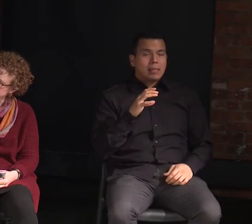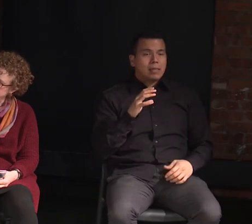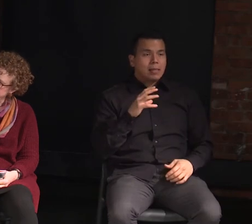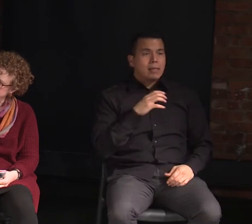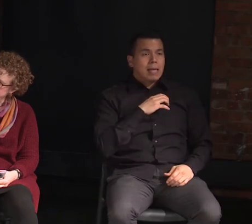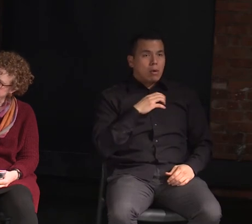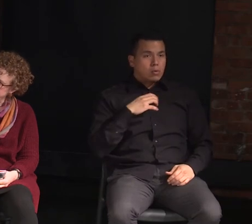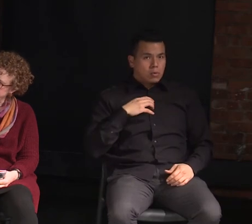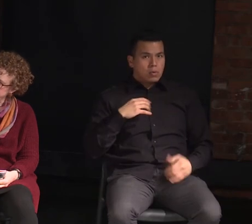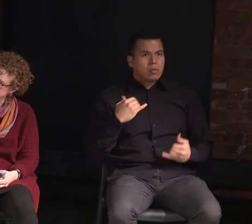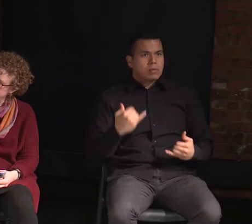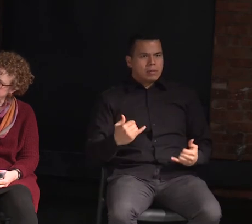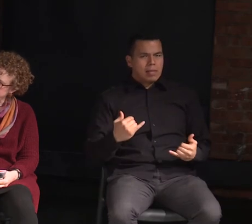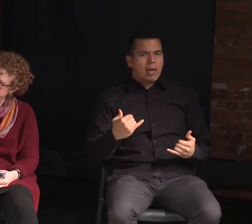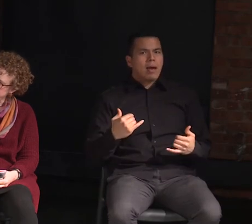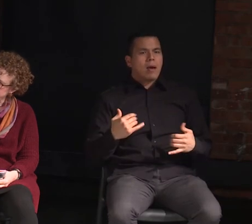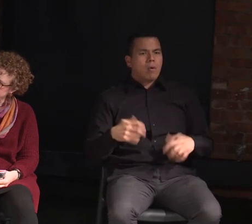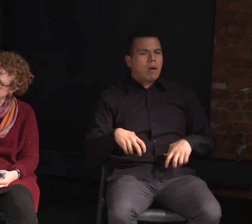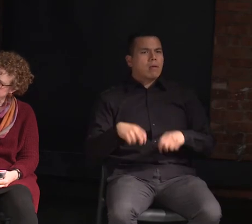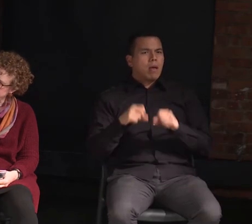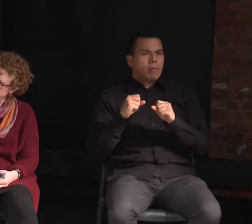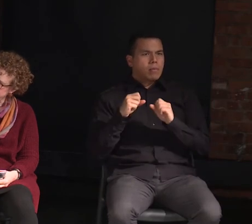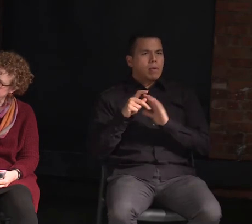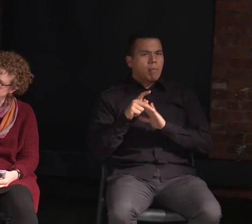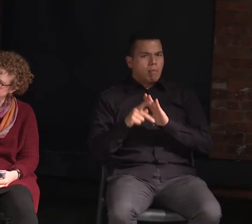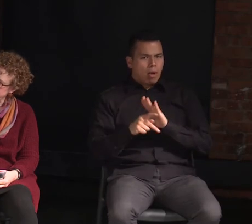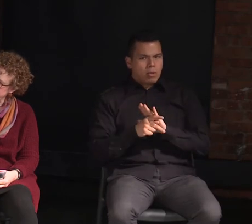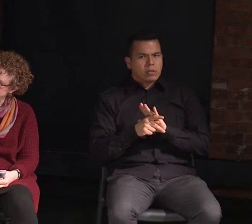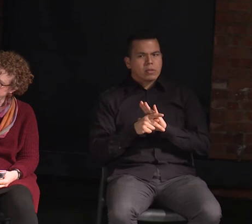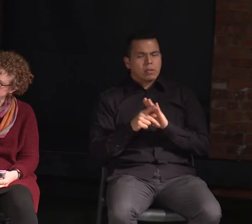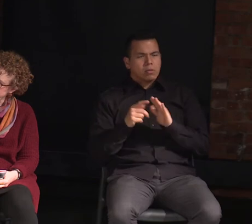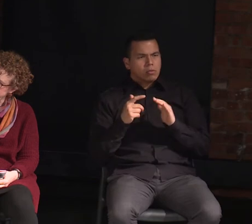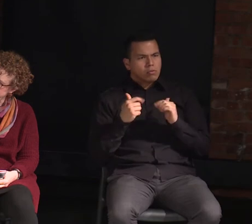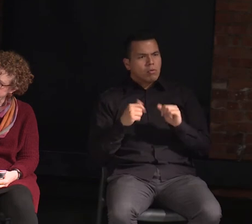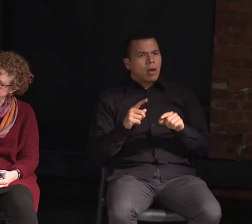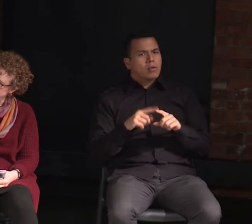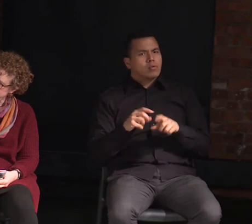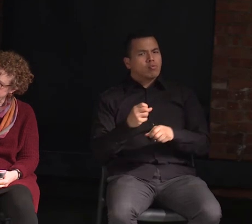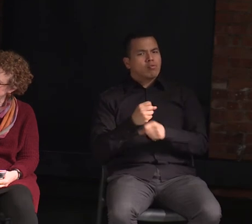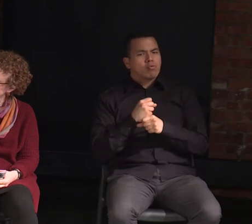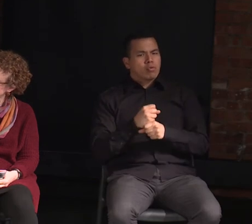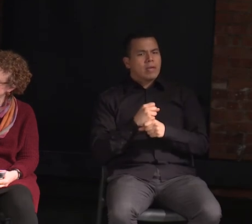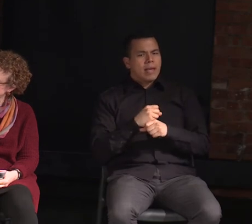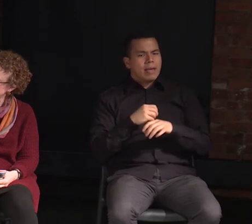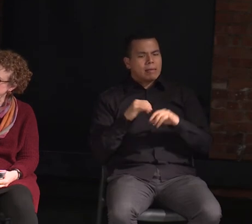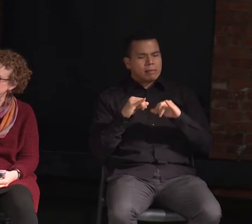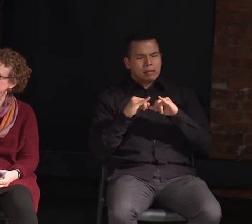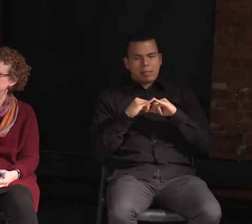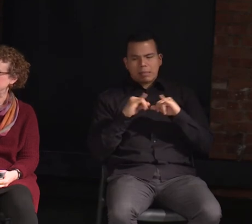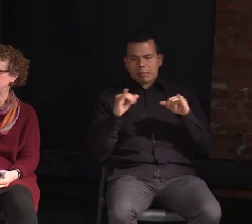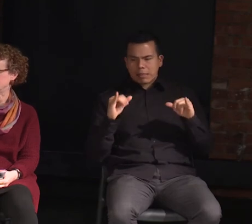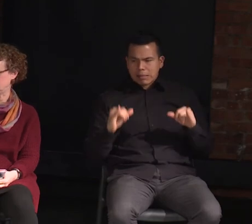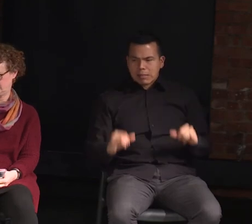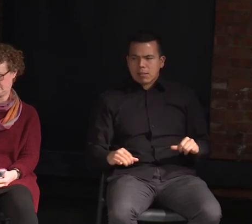of the City Council is moving on this front to really create a system for filing complaints